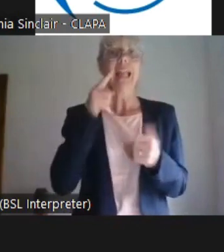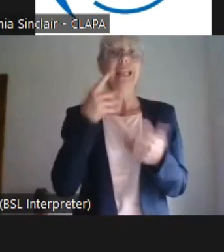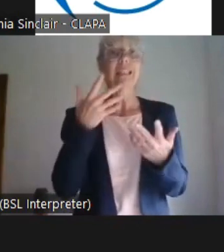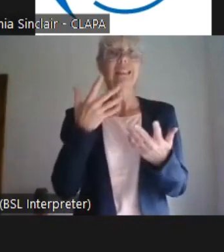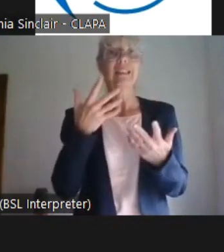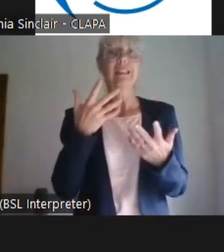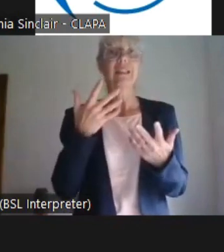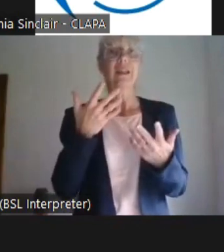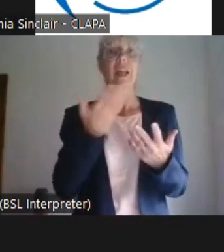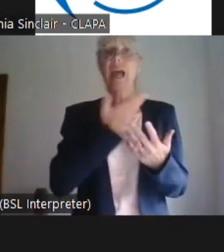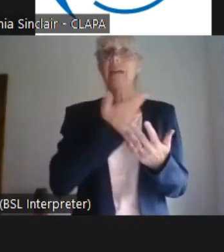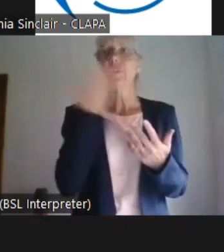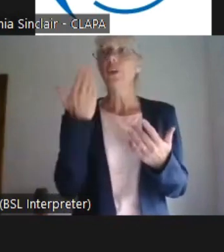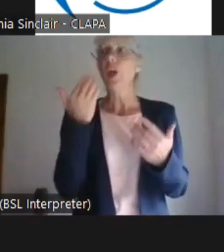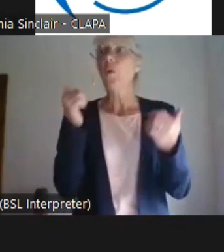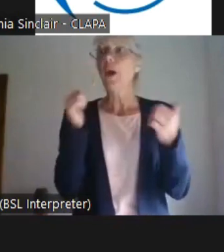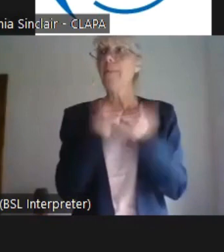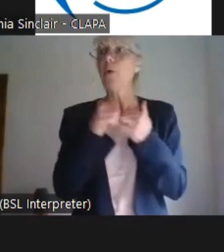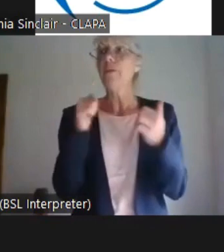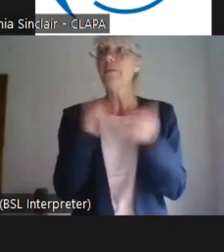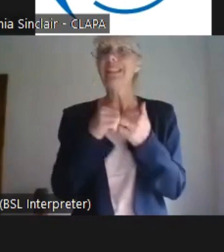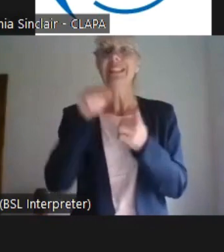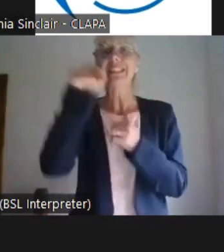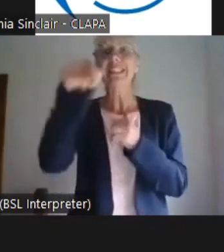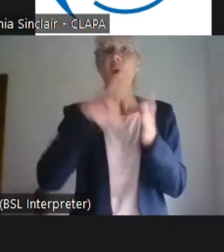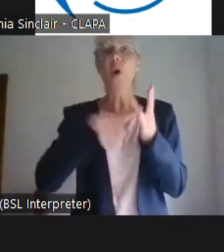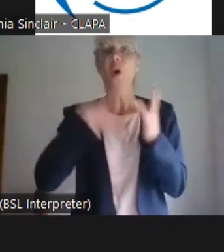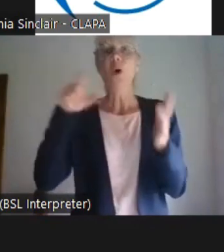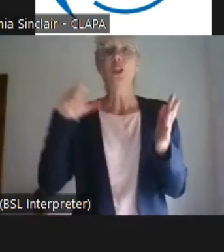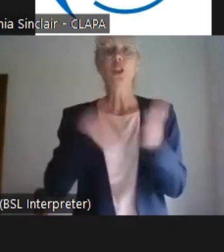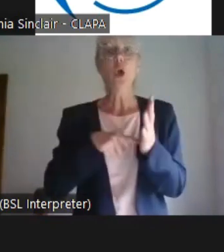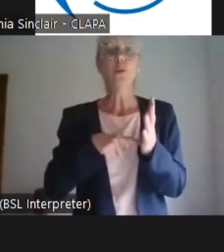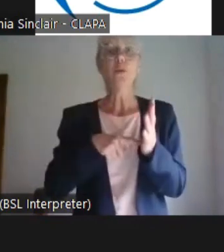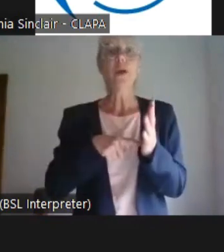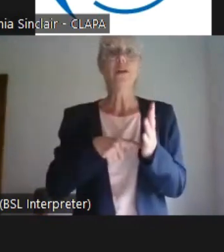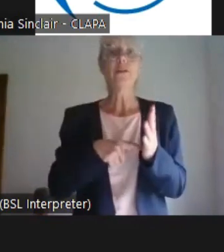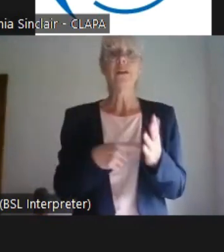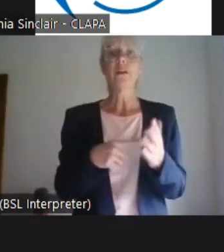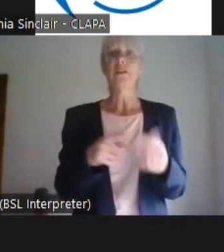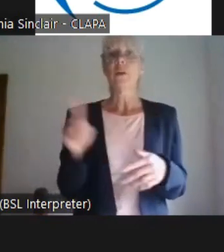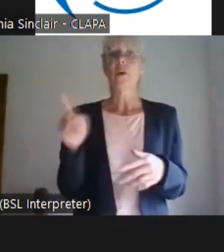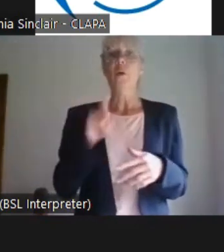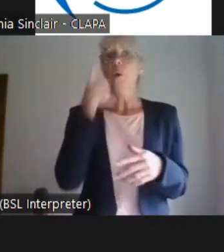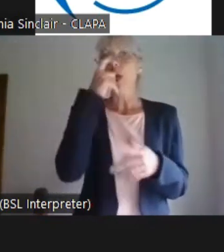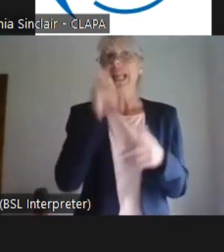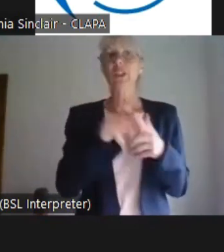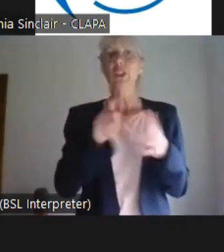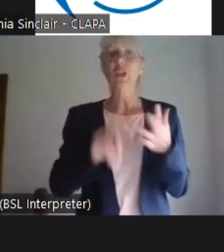to October to discuss what can be done what um what can I do to what can I be doing to